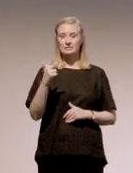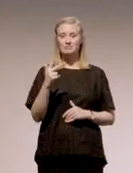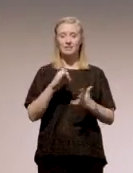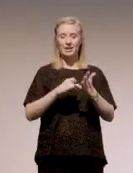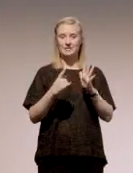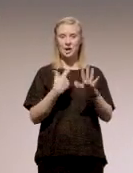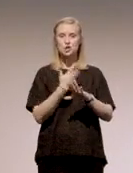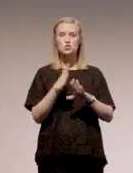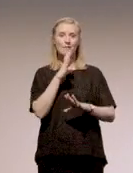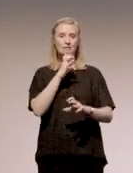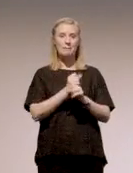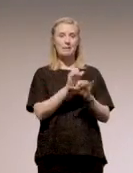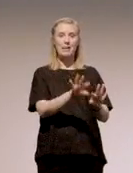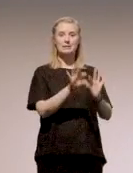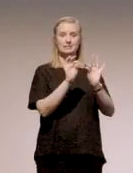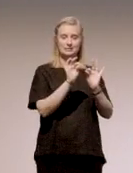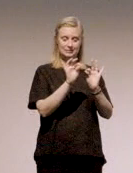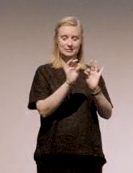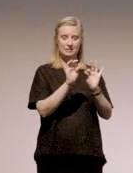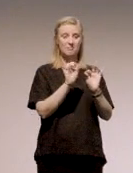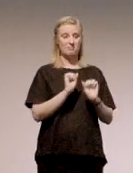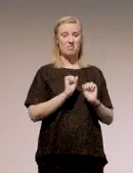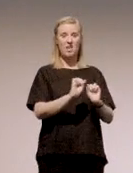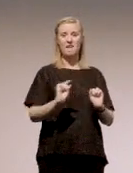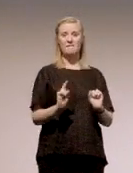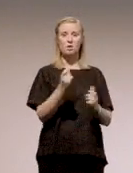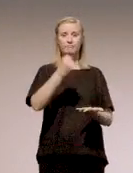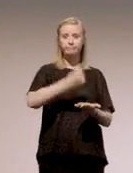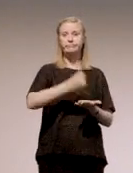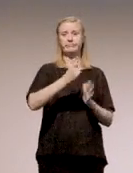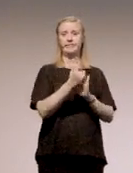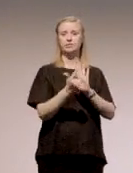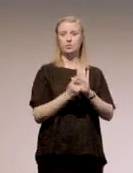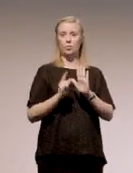and the very first piece of legislation that they enacted. was actually the Disability Inclusion Act.